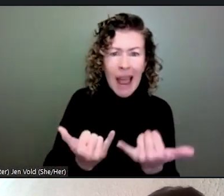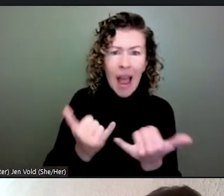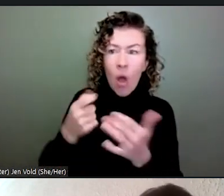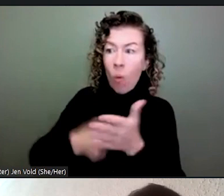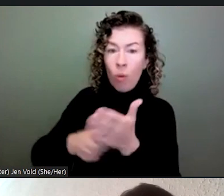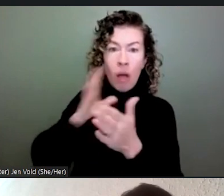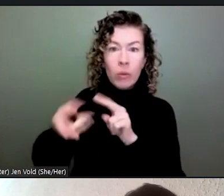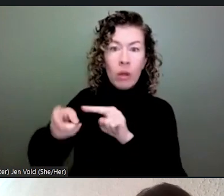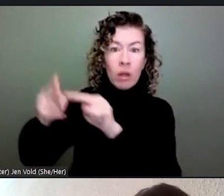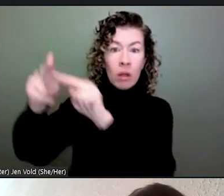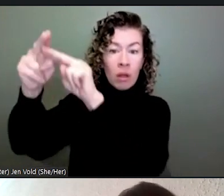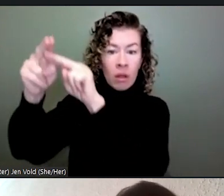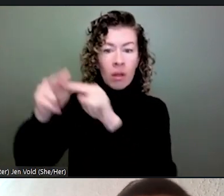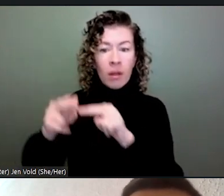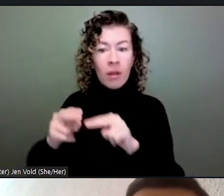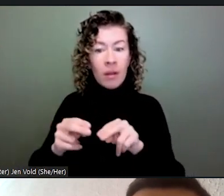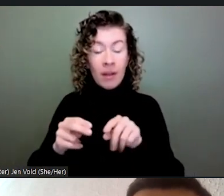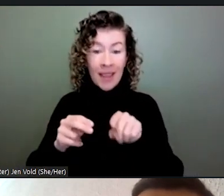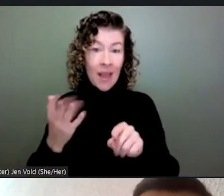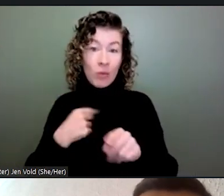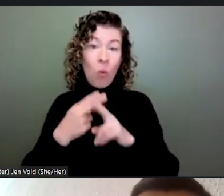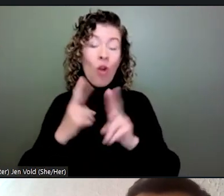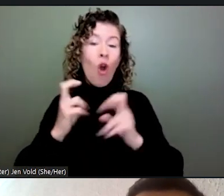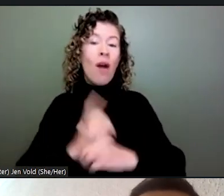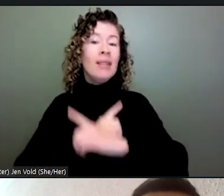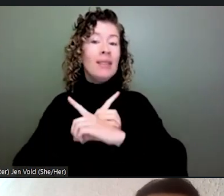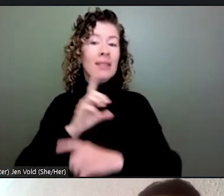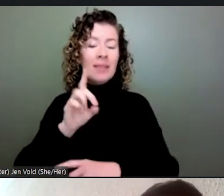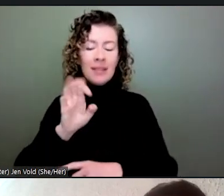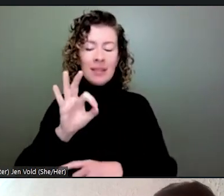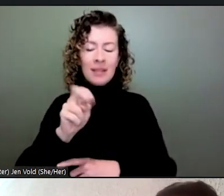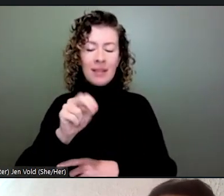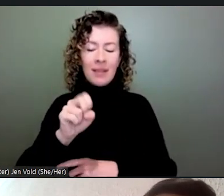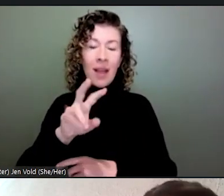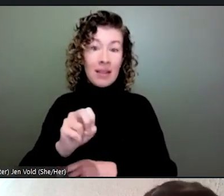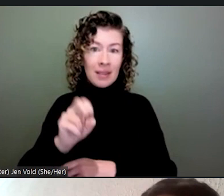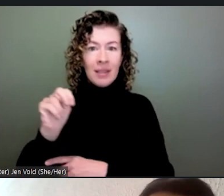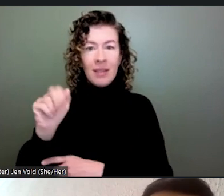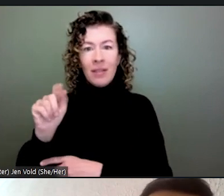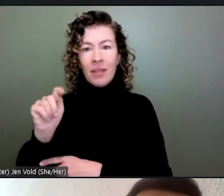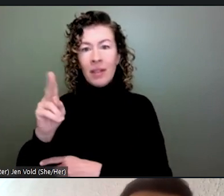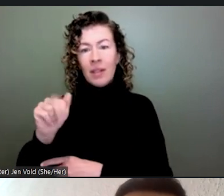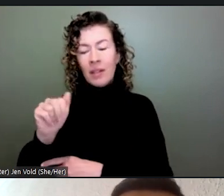And, you know, this is what we referred to as defensive naturalization, where people are trying to to deal with something before it happens.